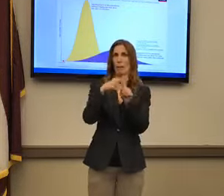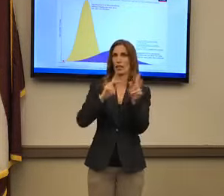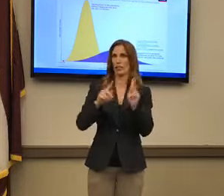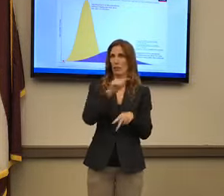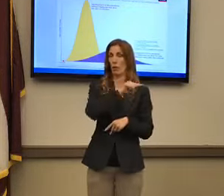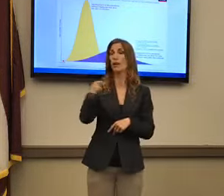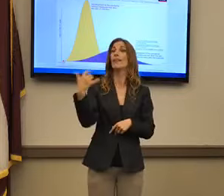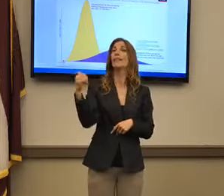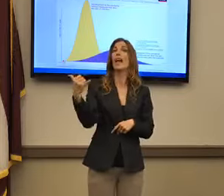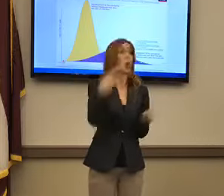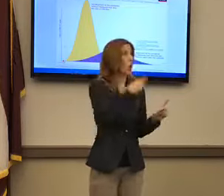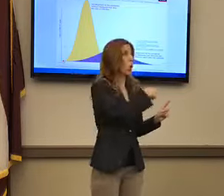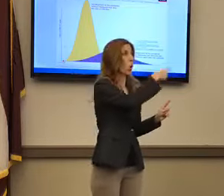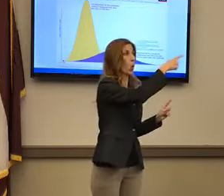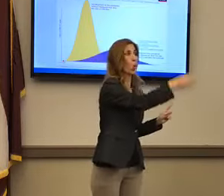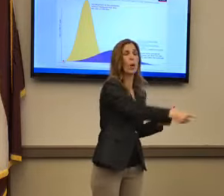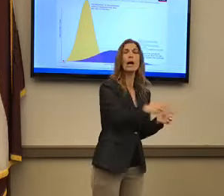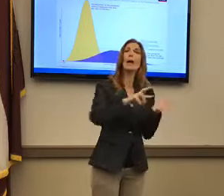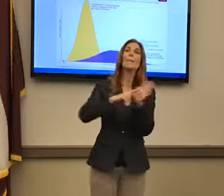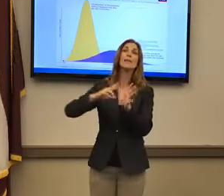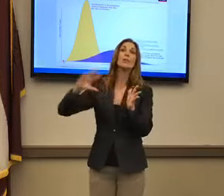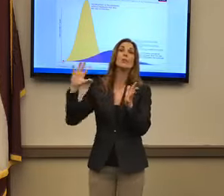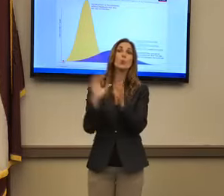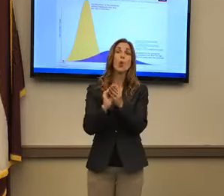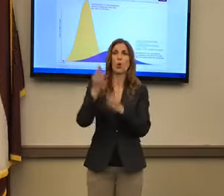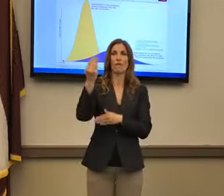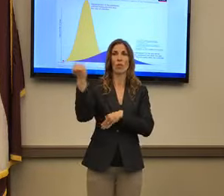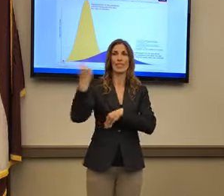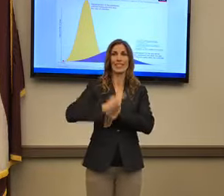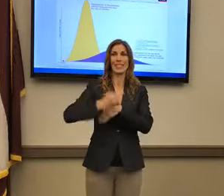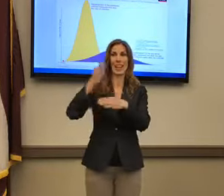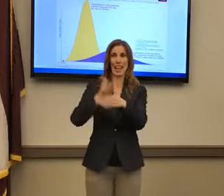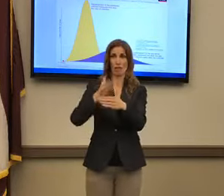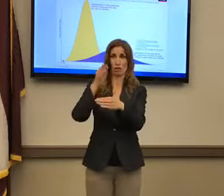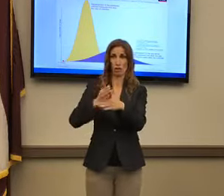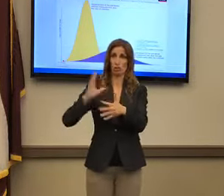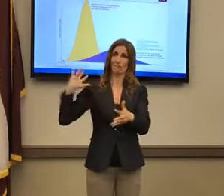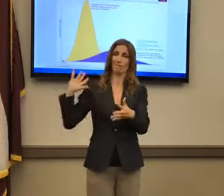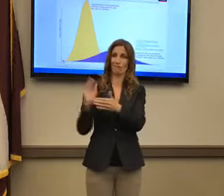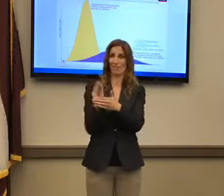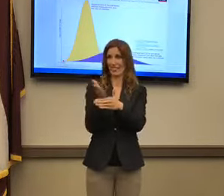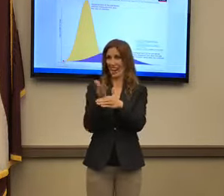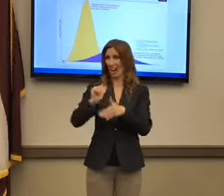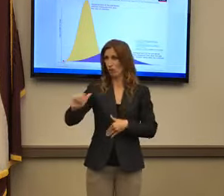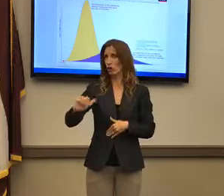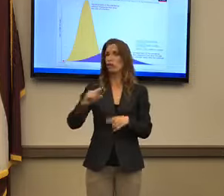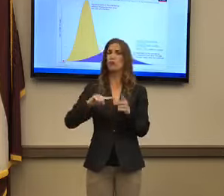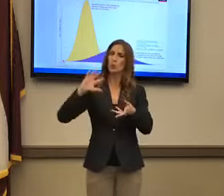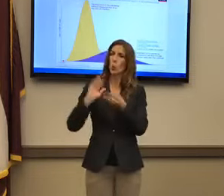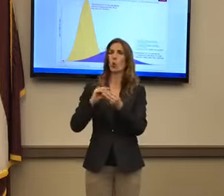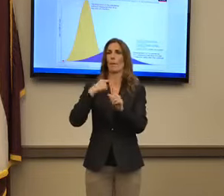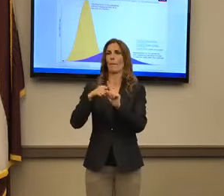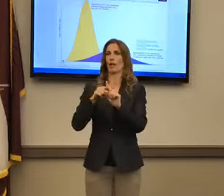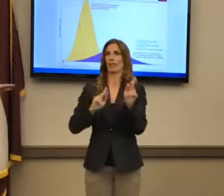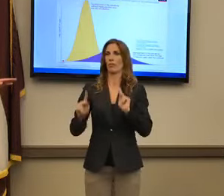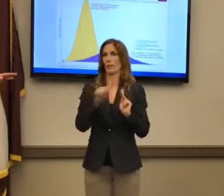line is the total 14 day average of our total positive cases so that's just a